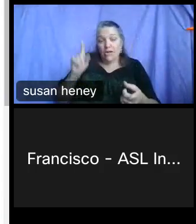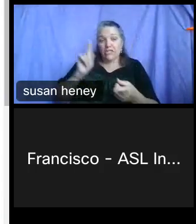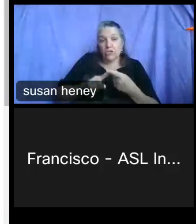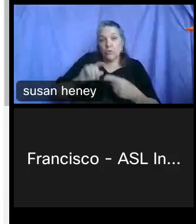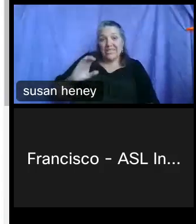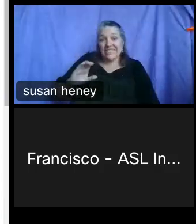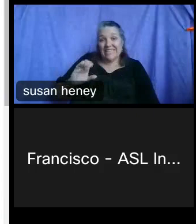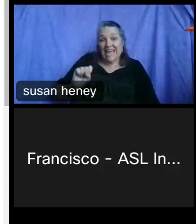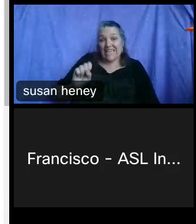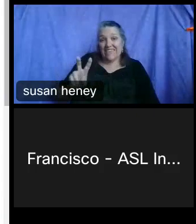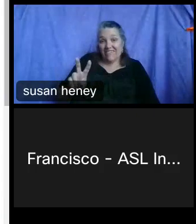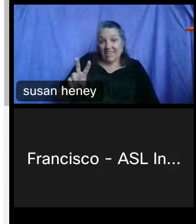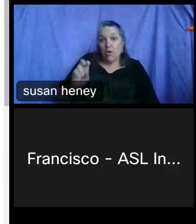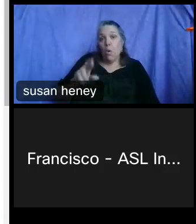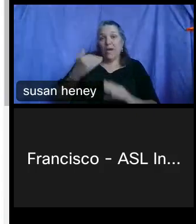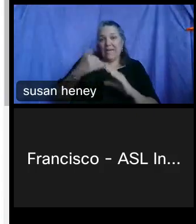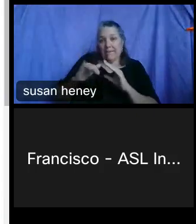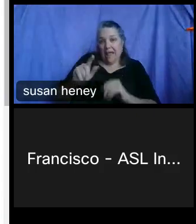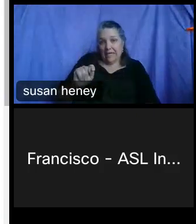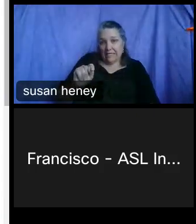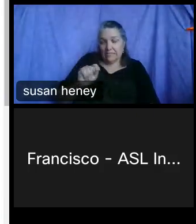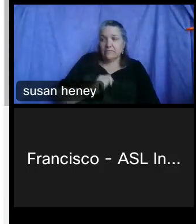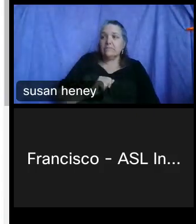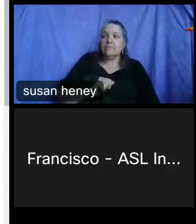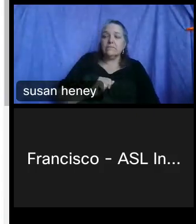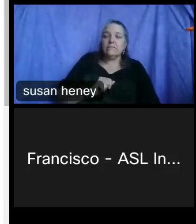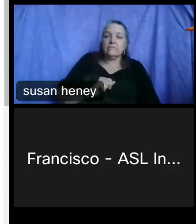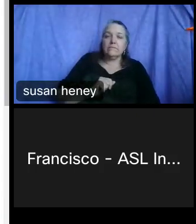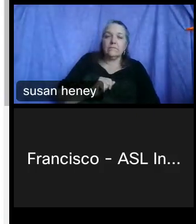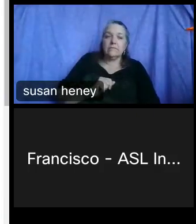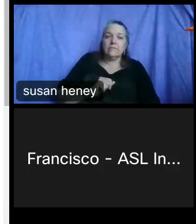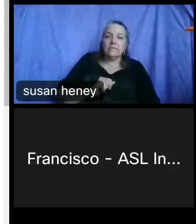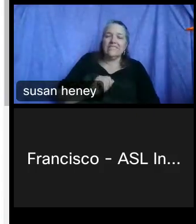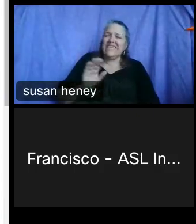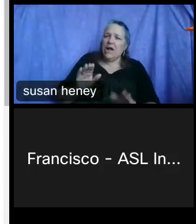or you can email it. Now sometimes the email does not work for me. I don't even